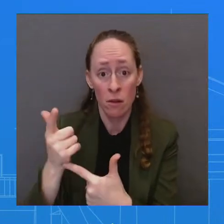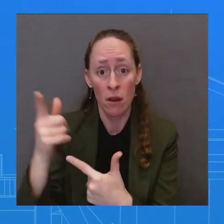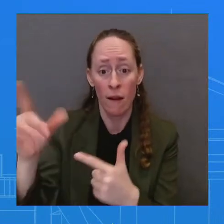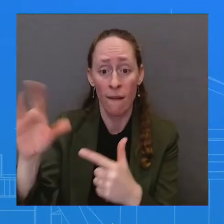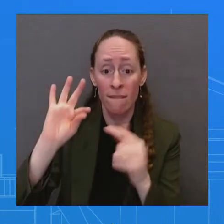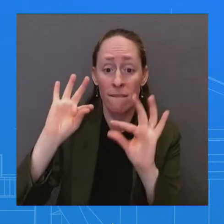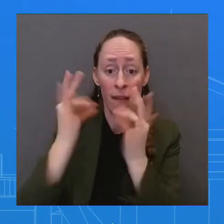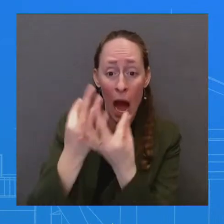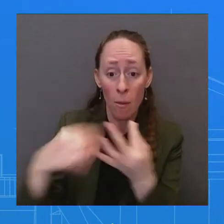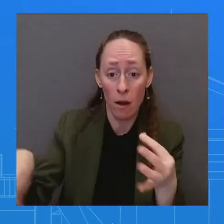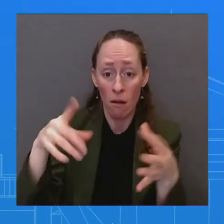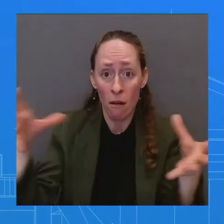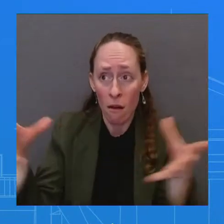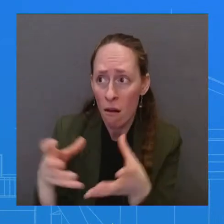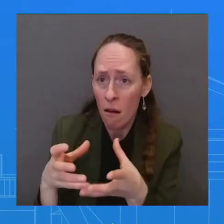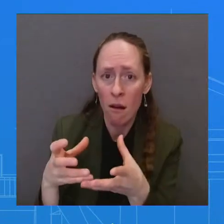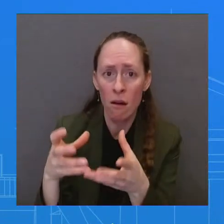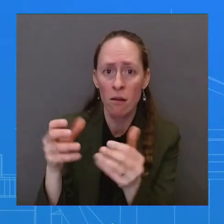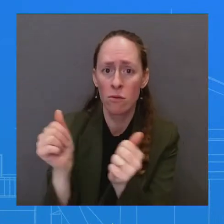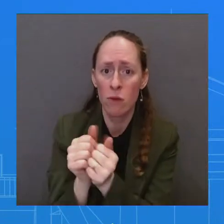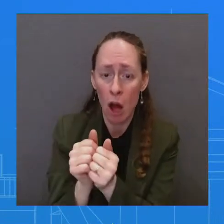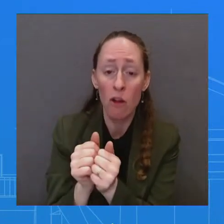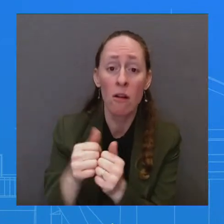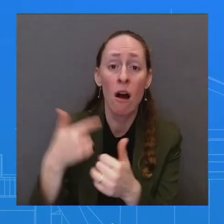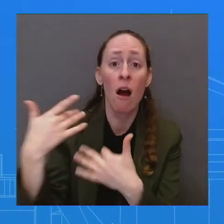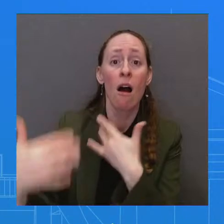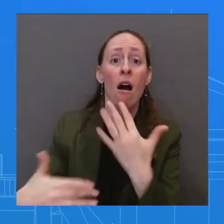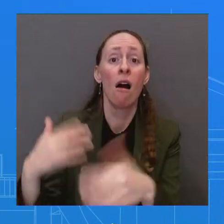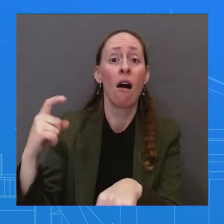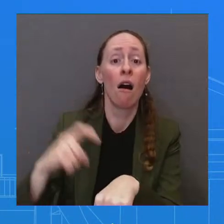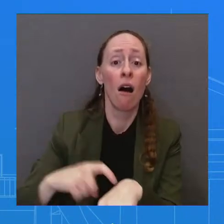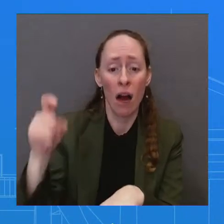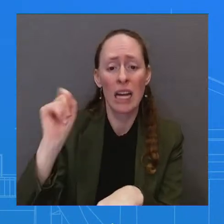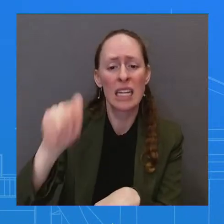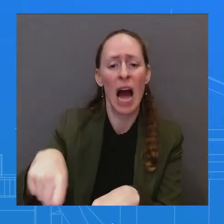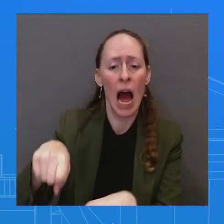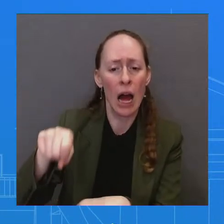And -- and -- but I would leave it to these individuals and the Israeli government to speak to what that look like.